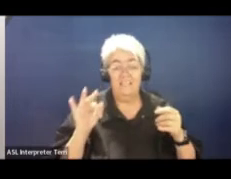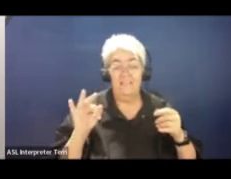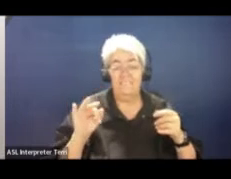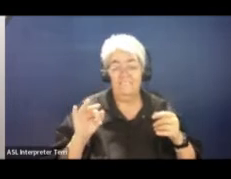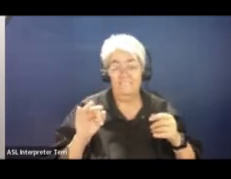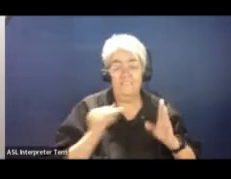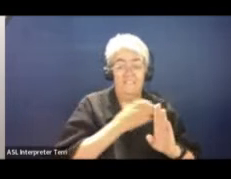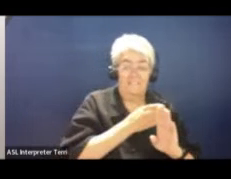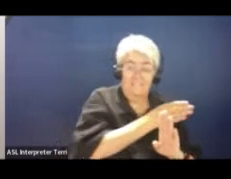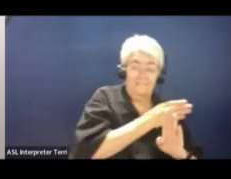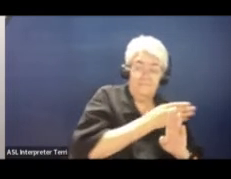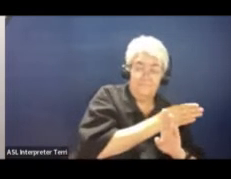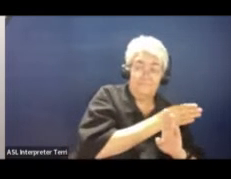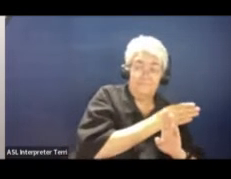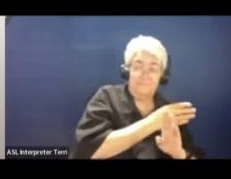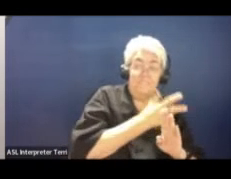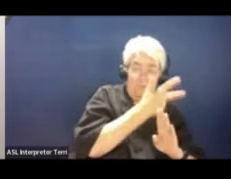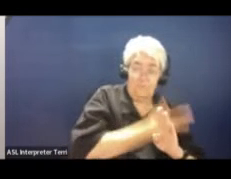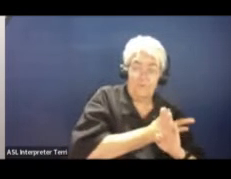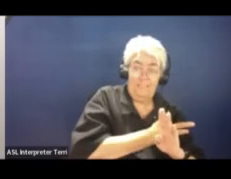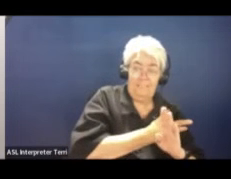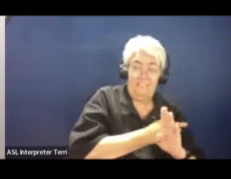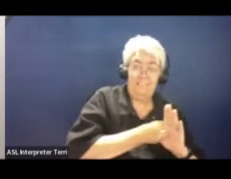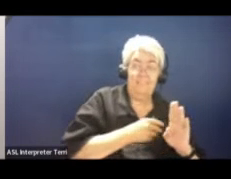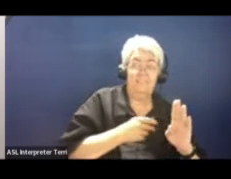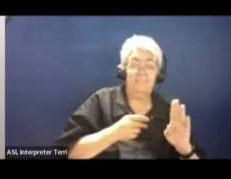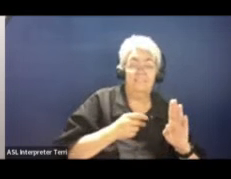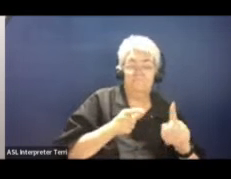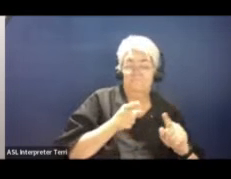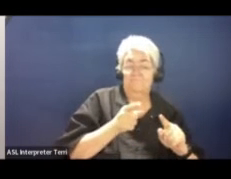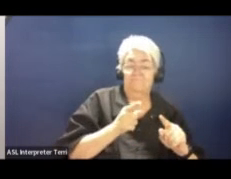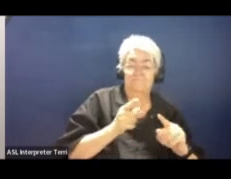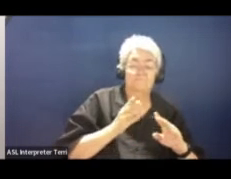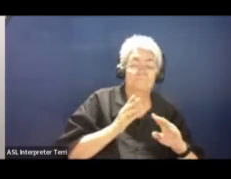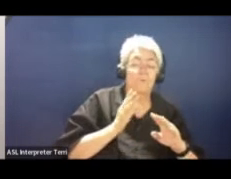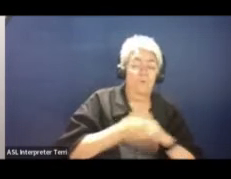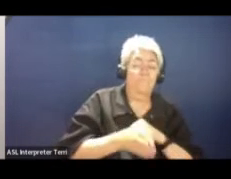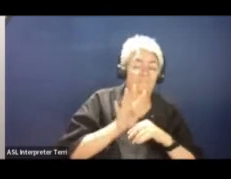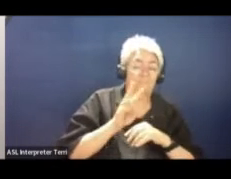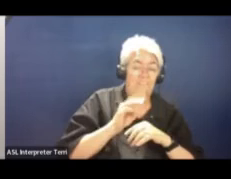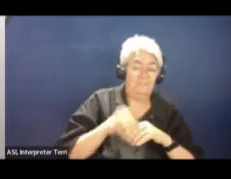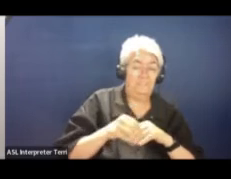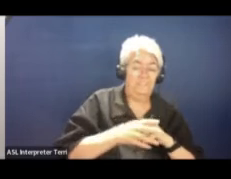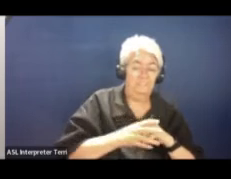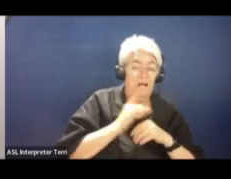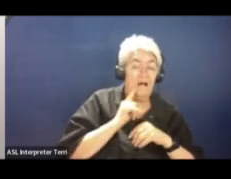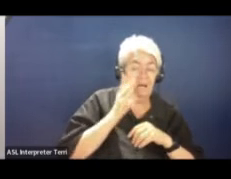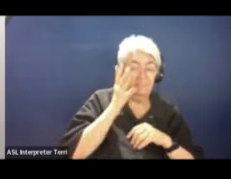updated OSU from the beginning of the data date, we would be capturing a lot more, I believe that some were missed. And I say